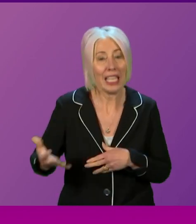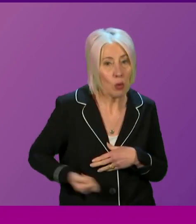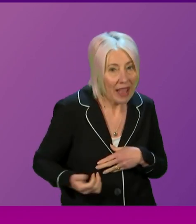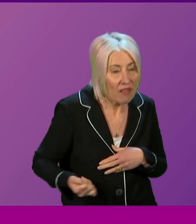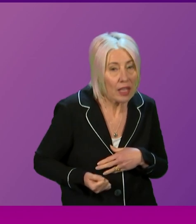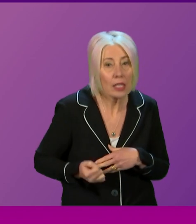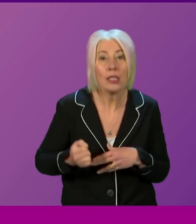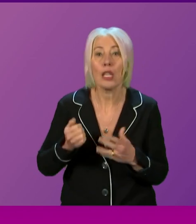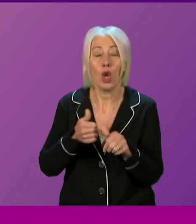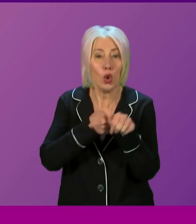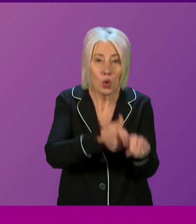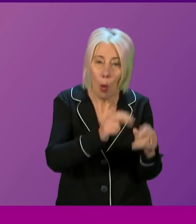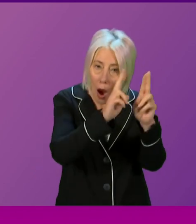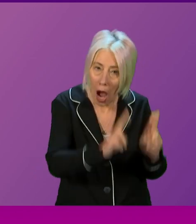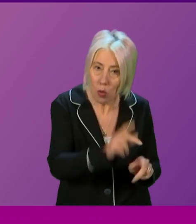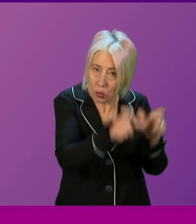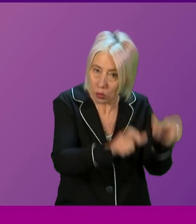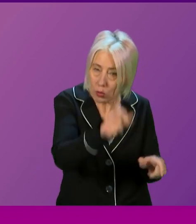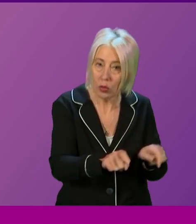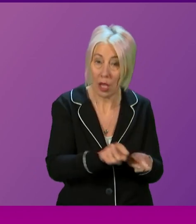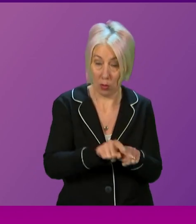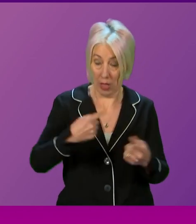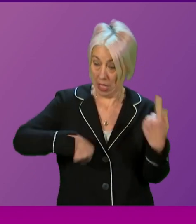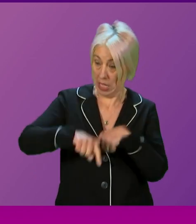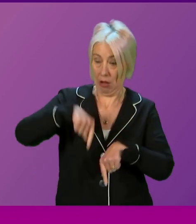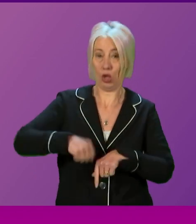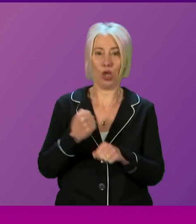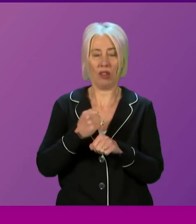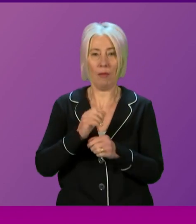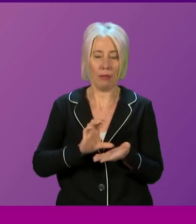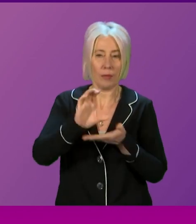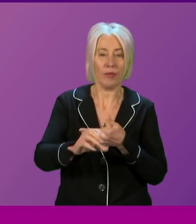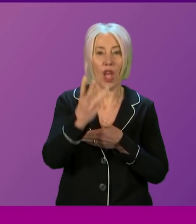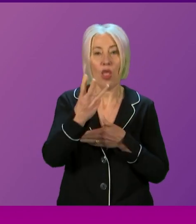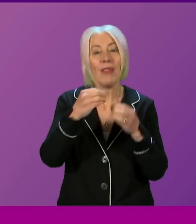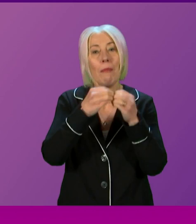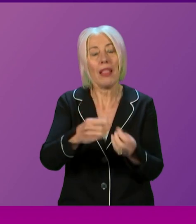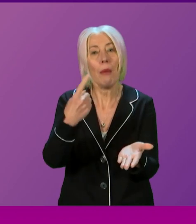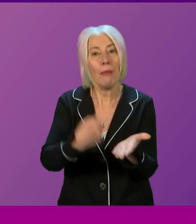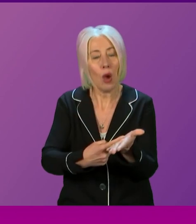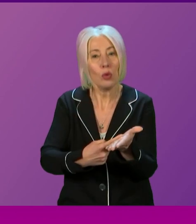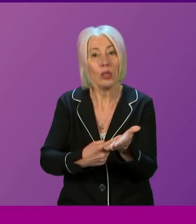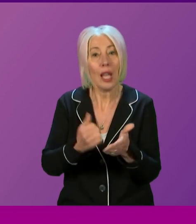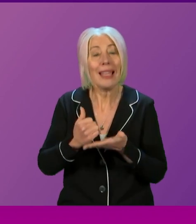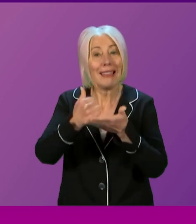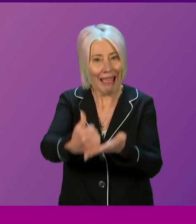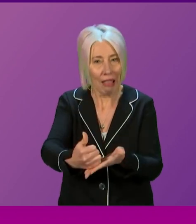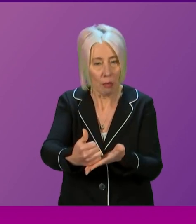We will also continue to take action ourselves. We have allocated almost £3 billion in this financial year to help, and we have, of course,